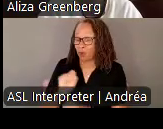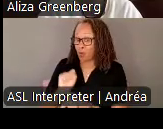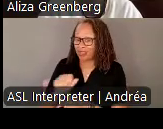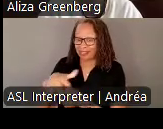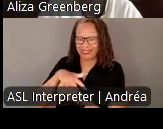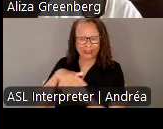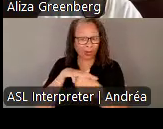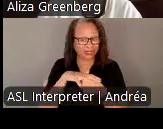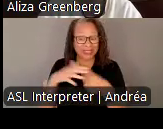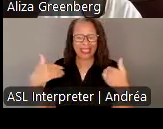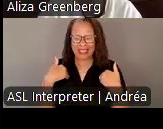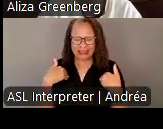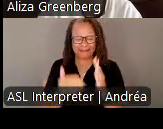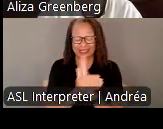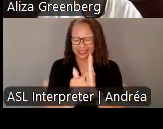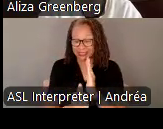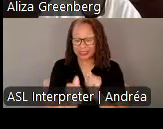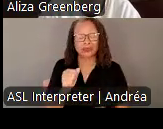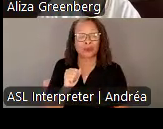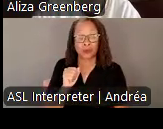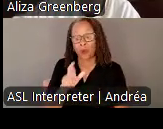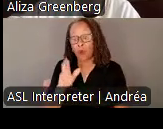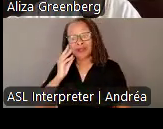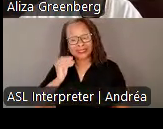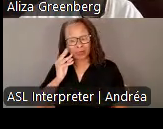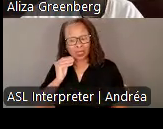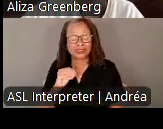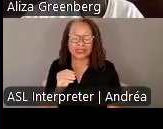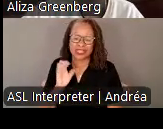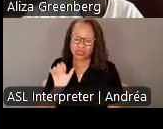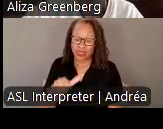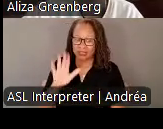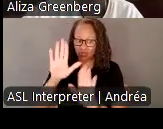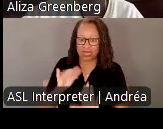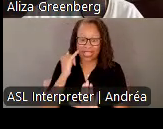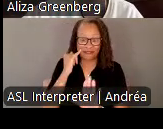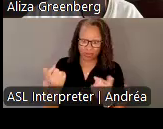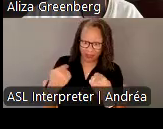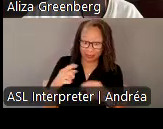and have expertise or experience. So that would be great if you all can attend that.